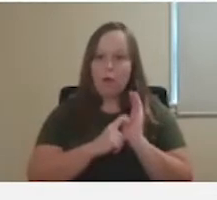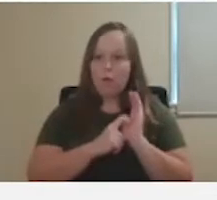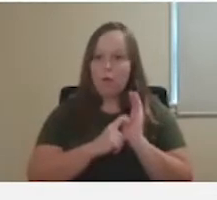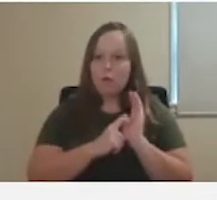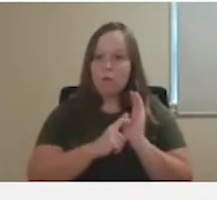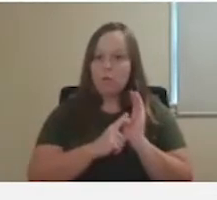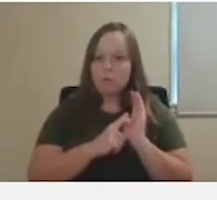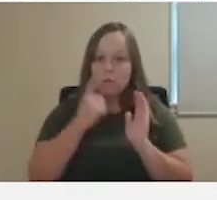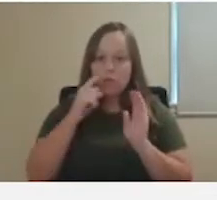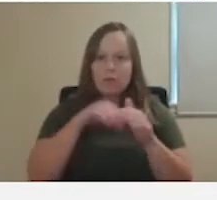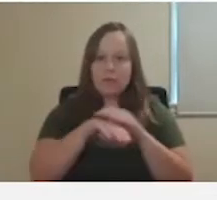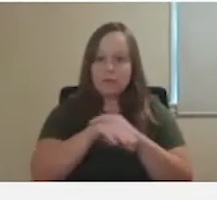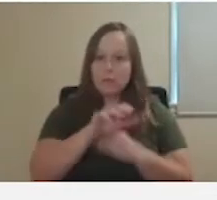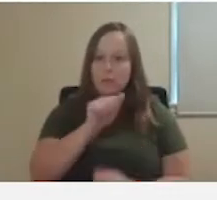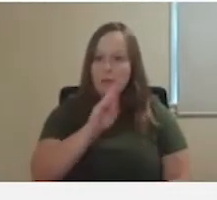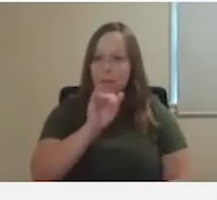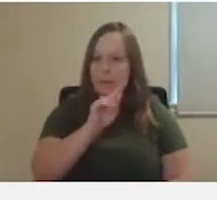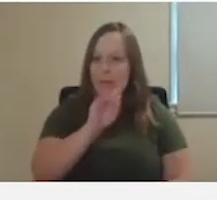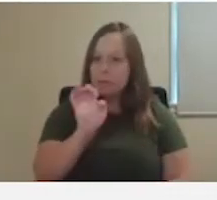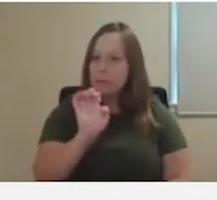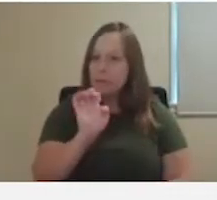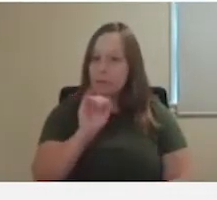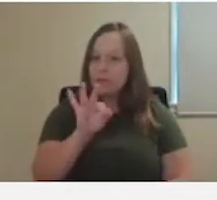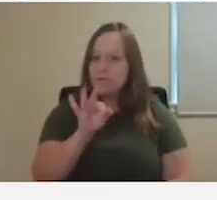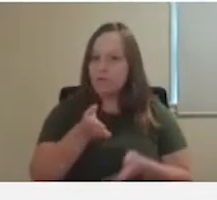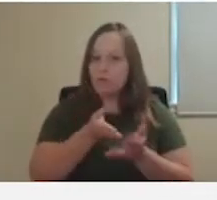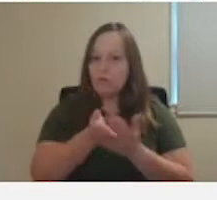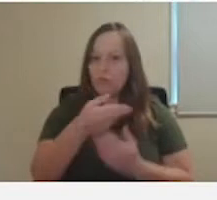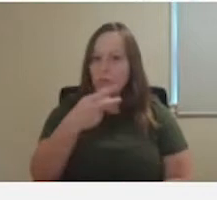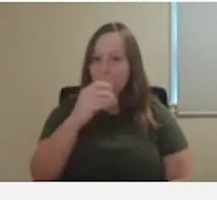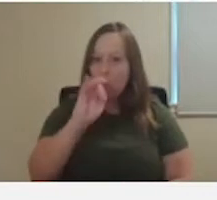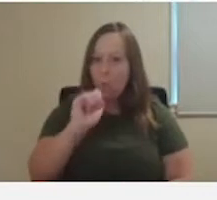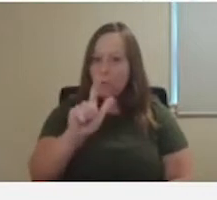an accessible absentee ballot if you do so through the portal.